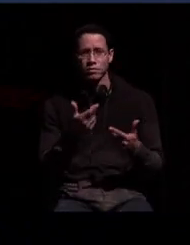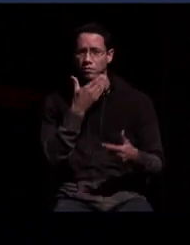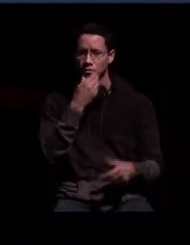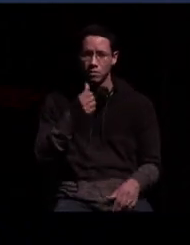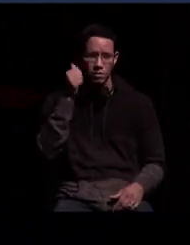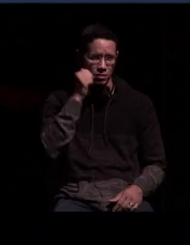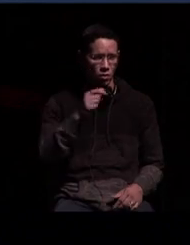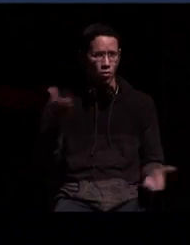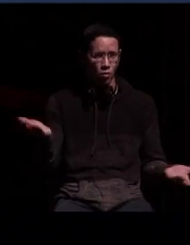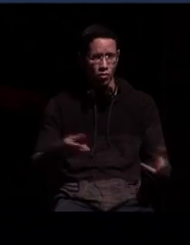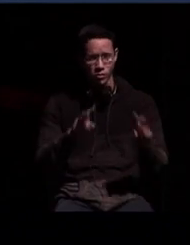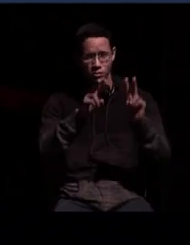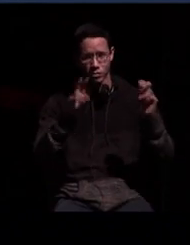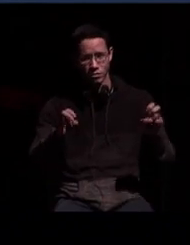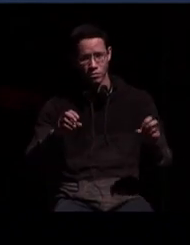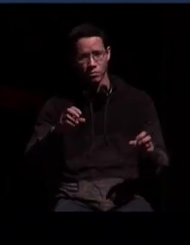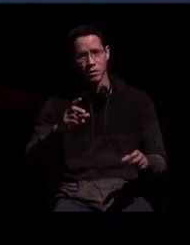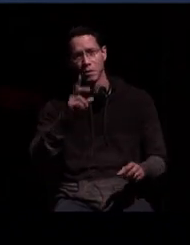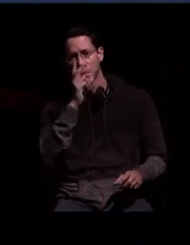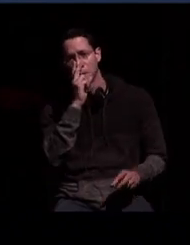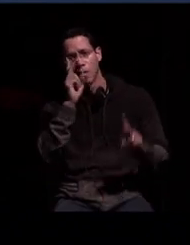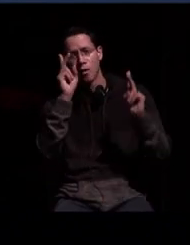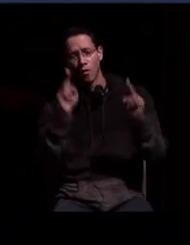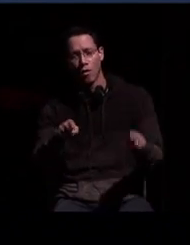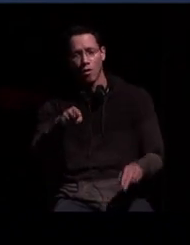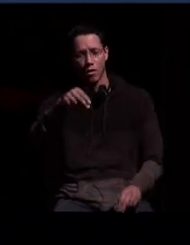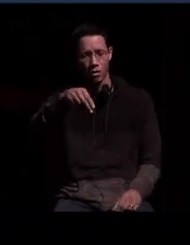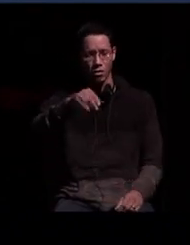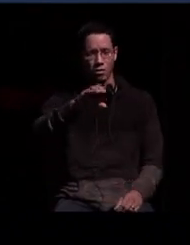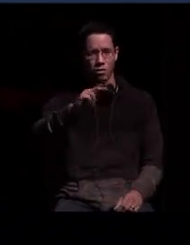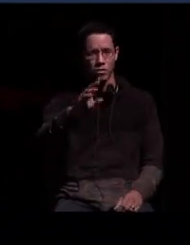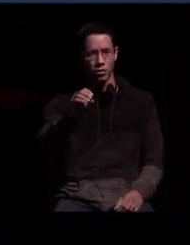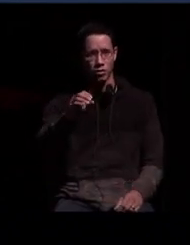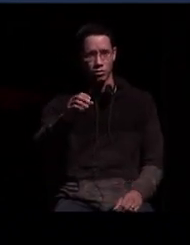by capitalism: as market niches. Gay tourism, GLS tourism,